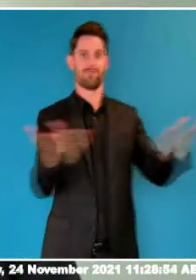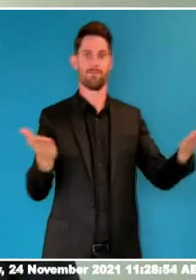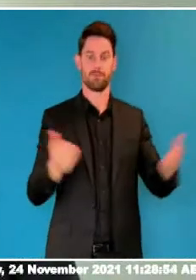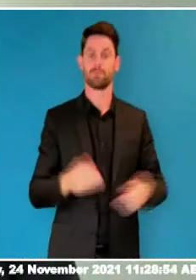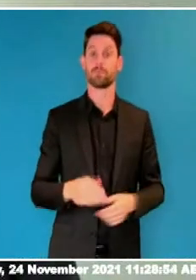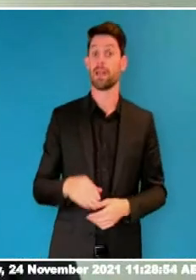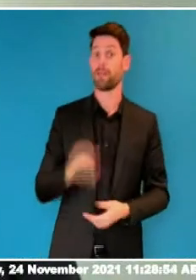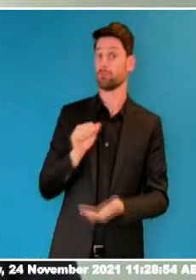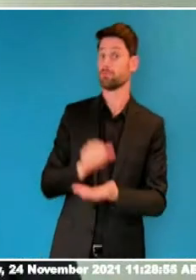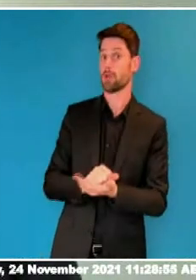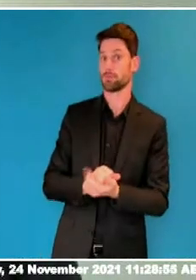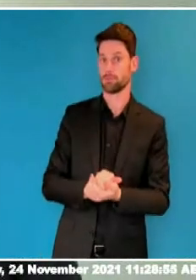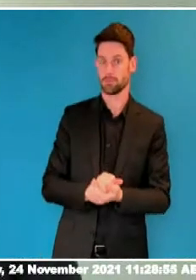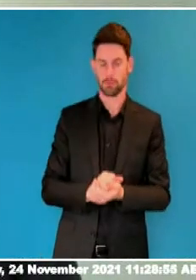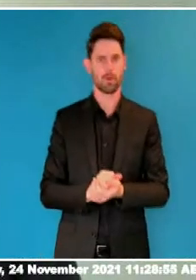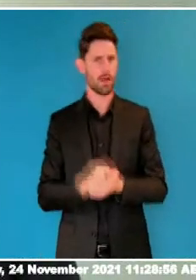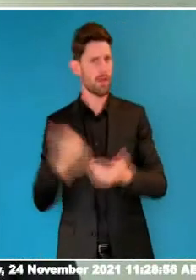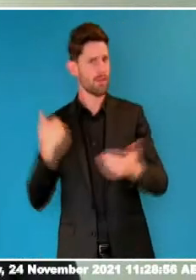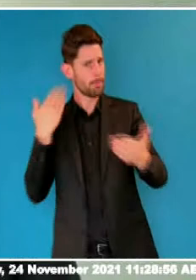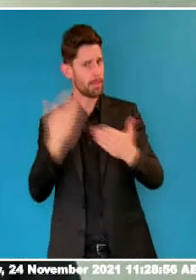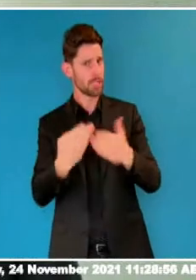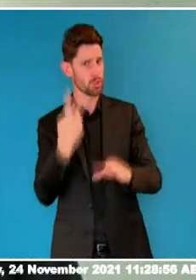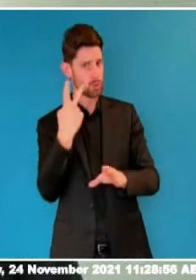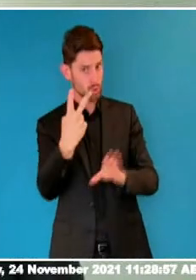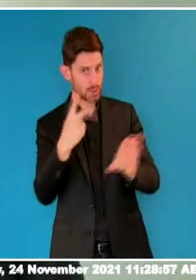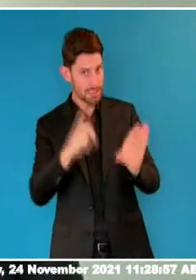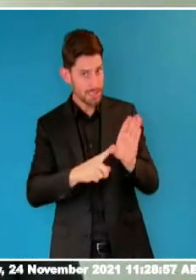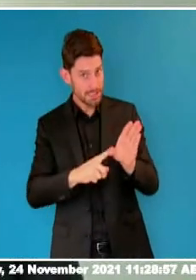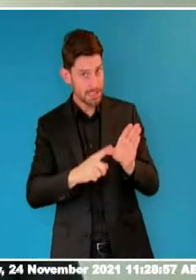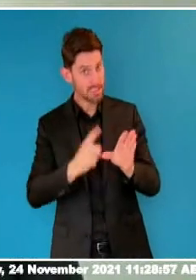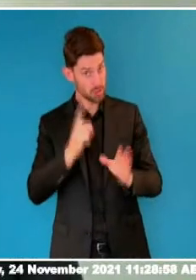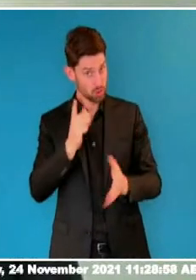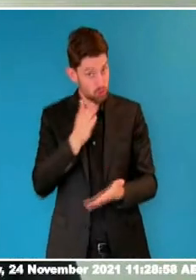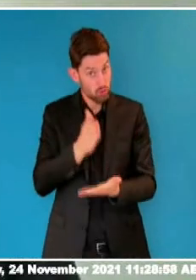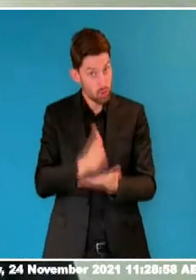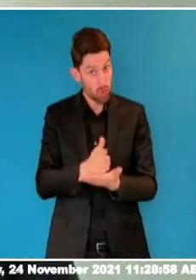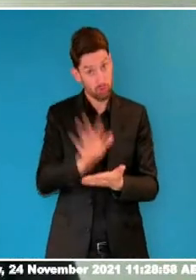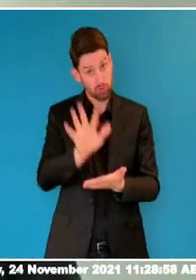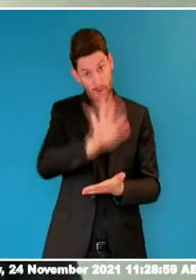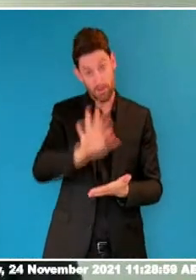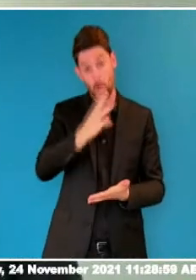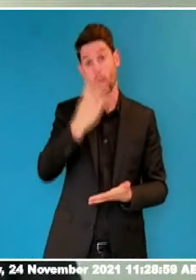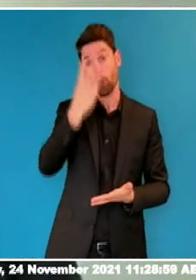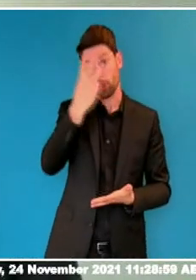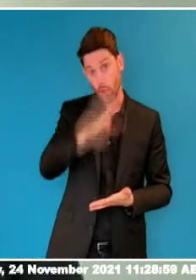During the past two years, is it true that approximately 30 people required